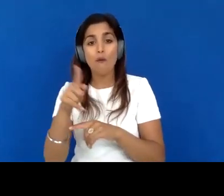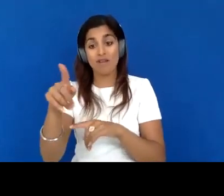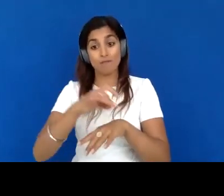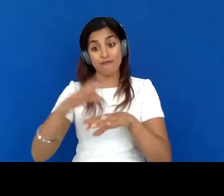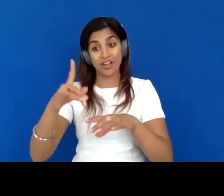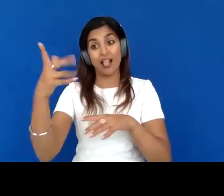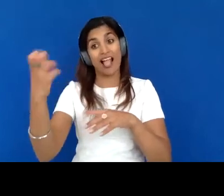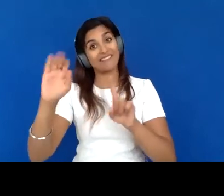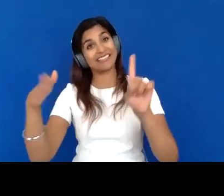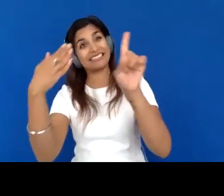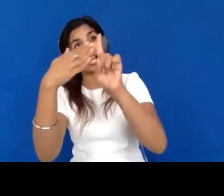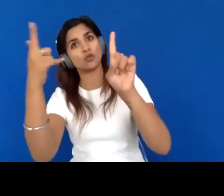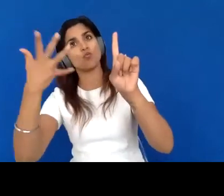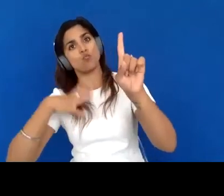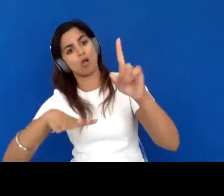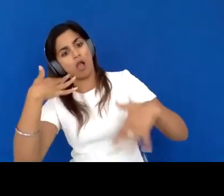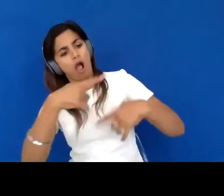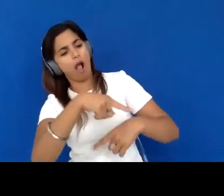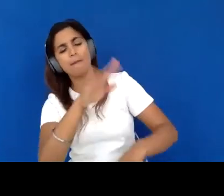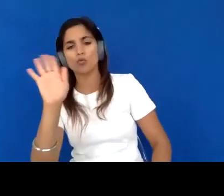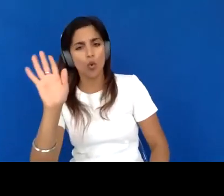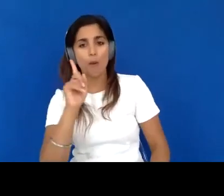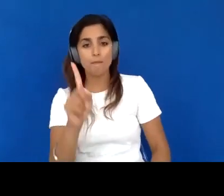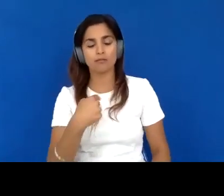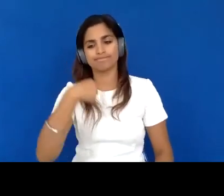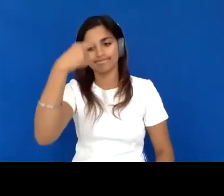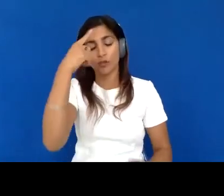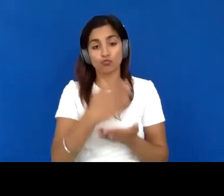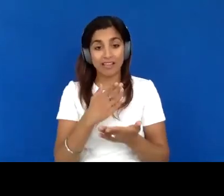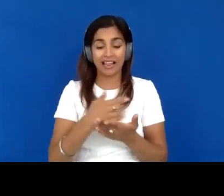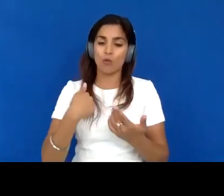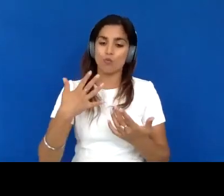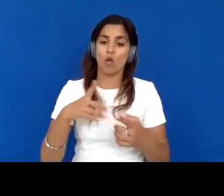my aim is instead insists that researchers recognize and combat the